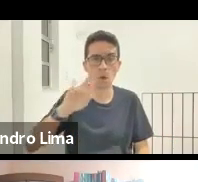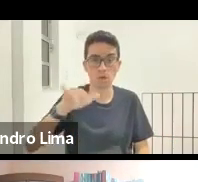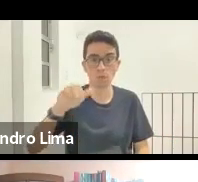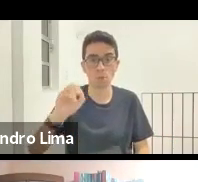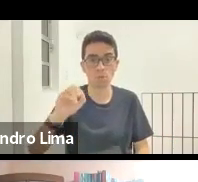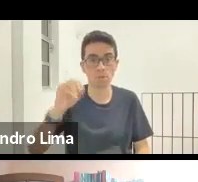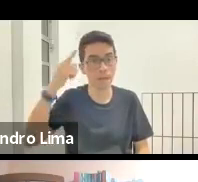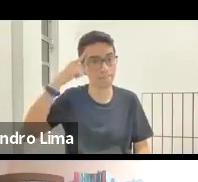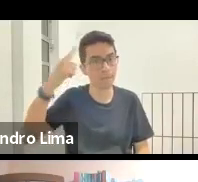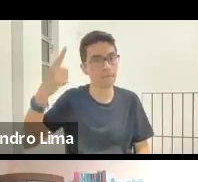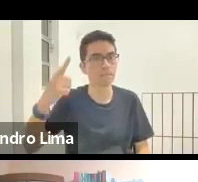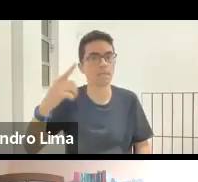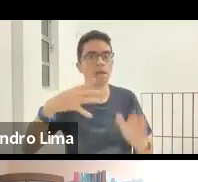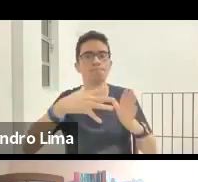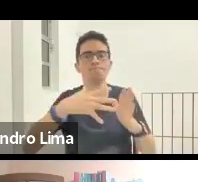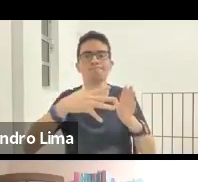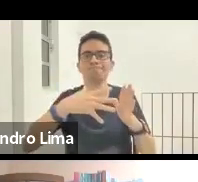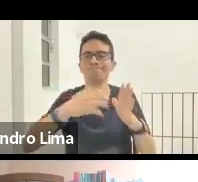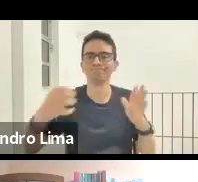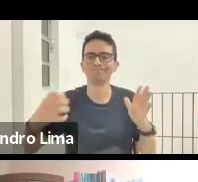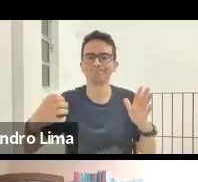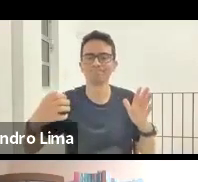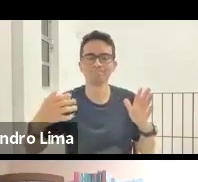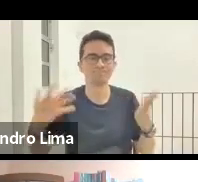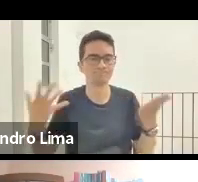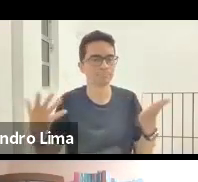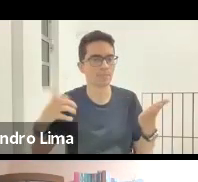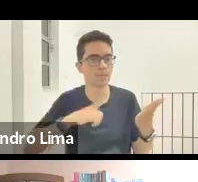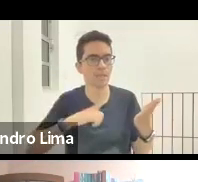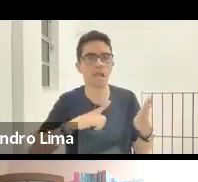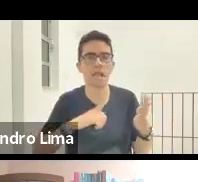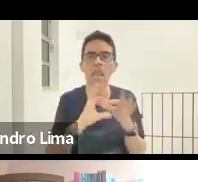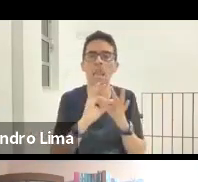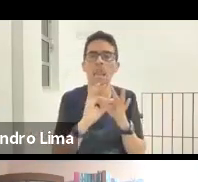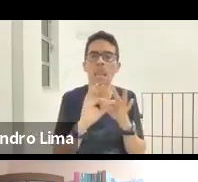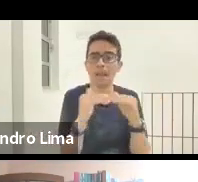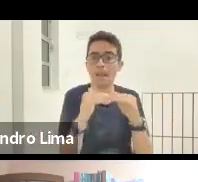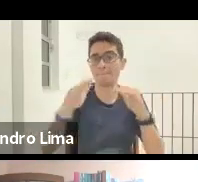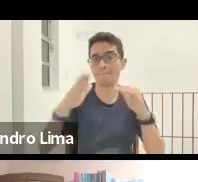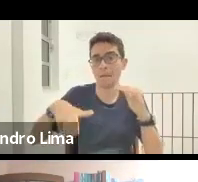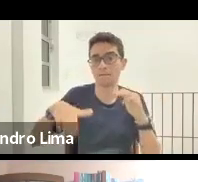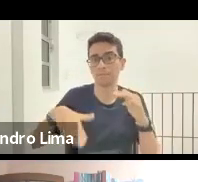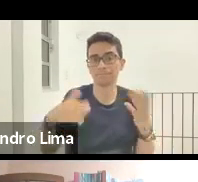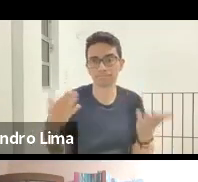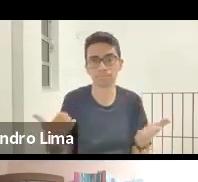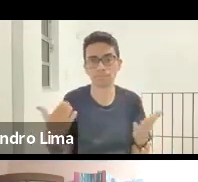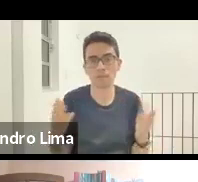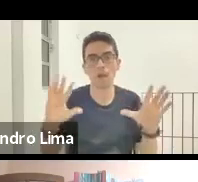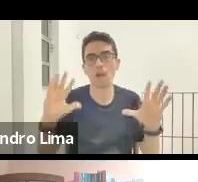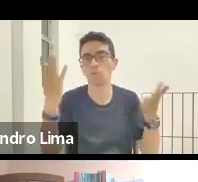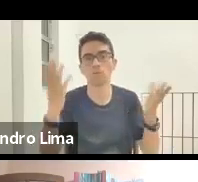the curriculum. So, so there So, so there may be you know it may be that are situations may be that are situations are very different but in my